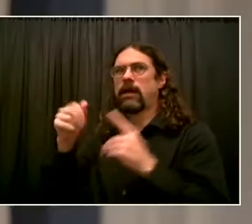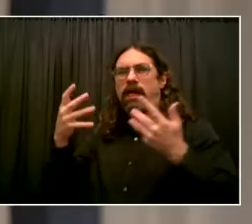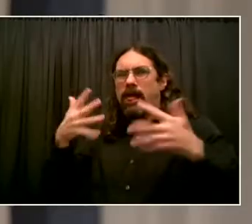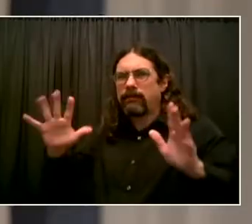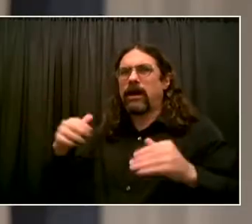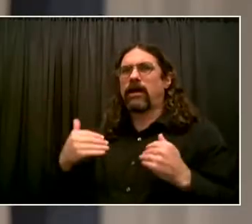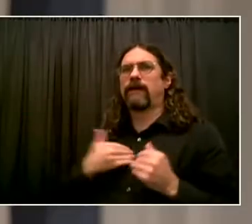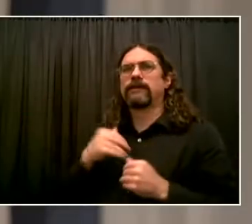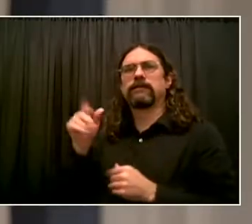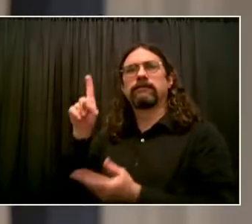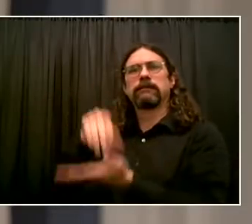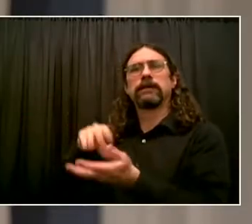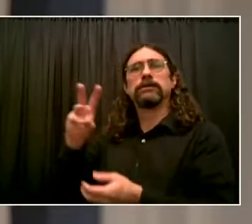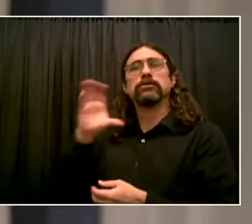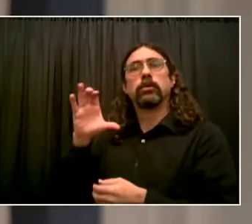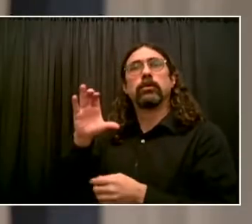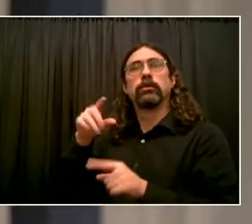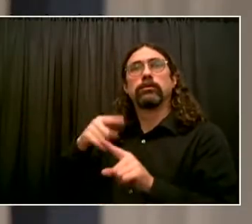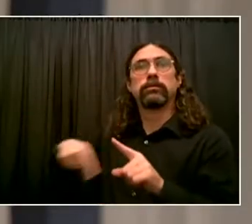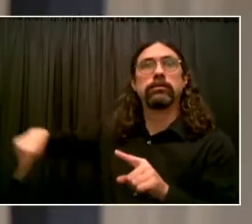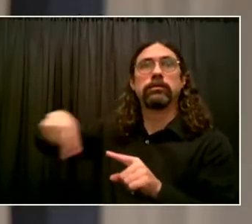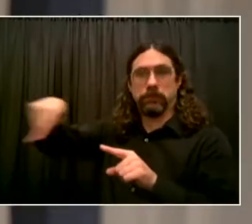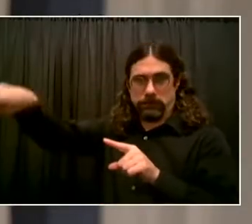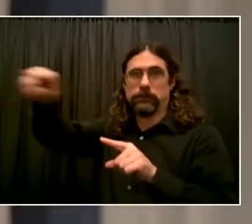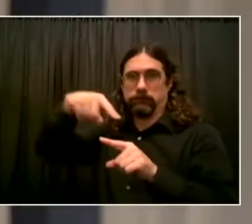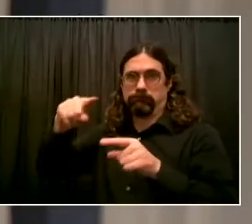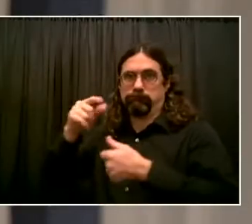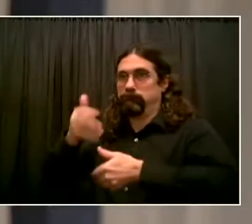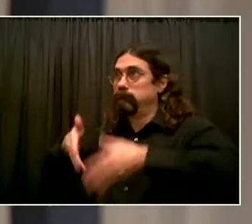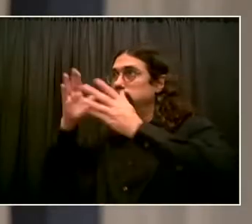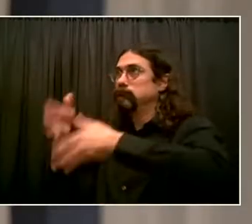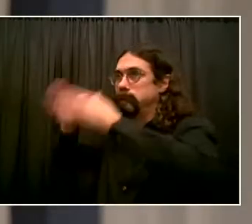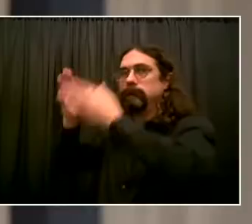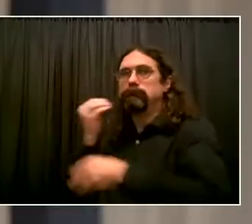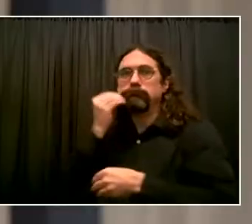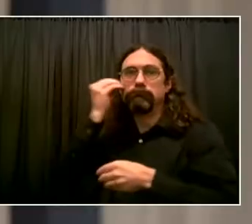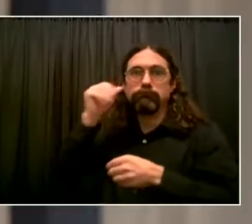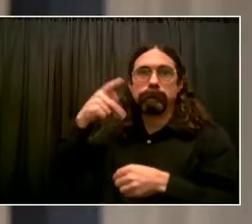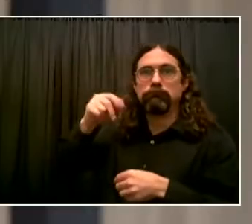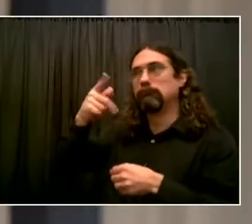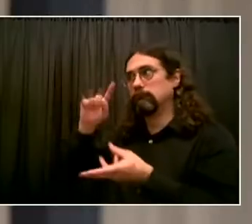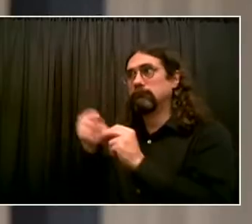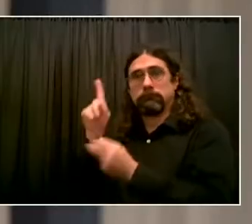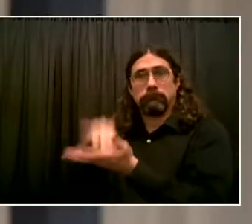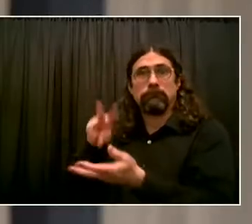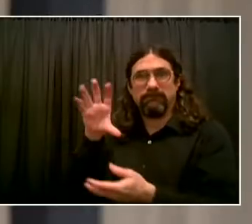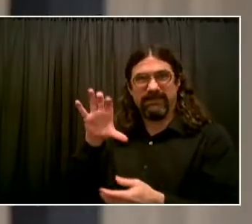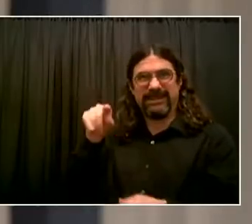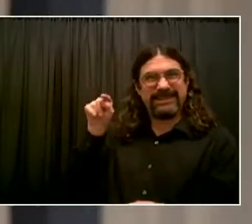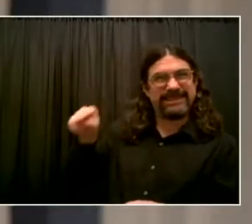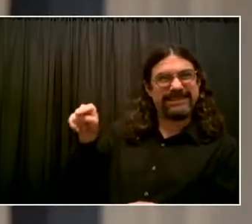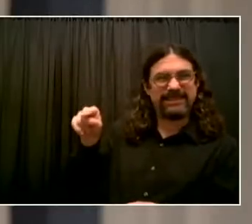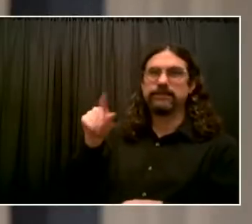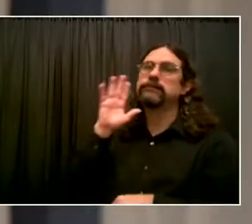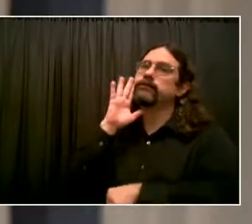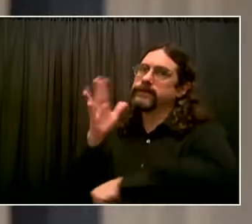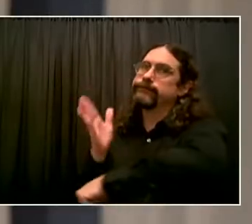GOWANUS. THOSE FAMILIES DESERVE NOT JUST THE RENOVATIONS TO THEIR APARTMENTS BUT